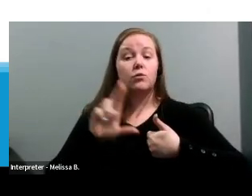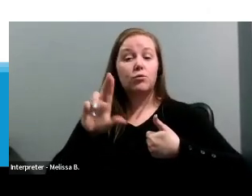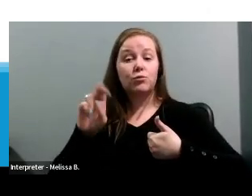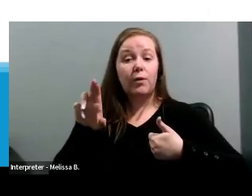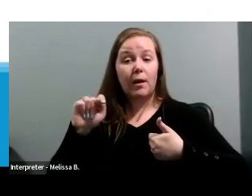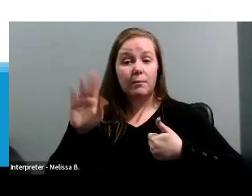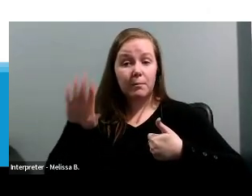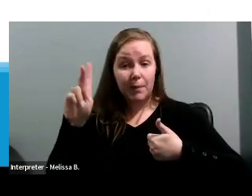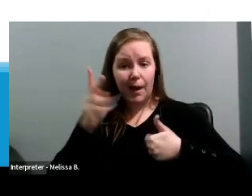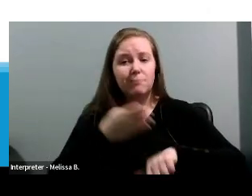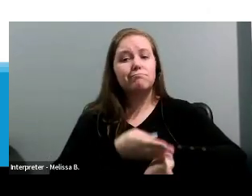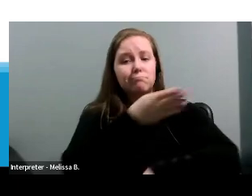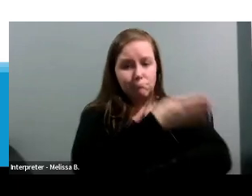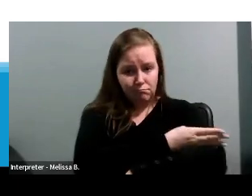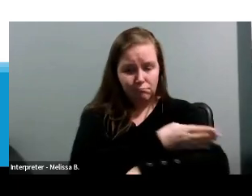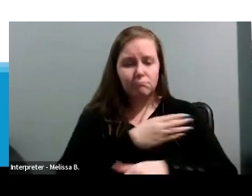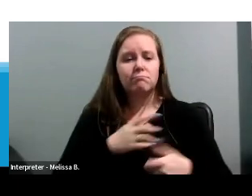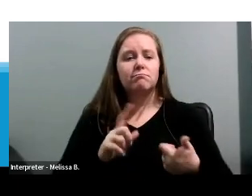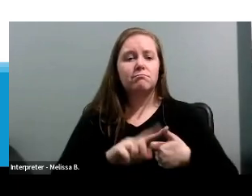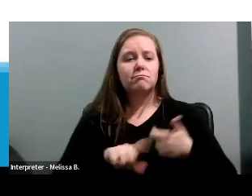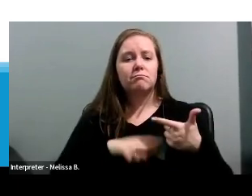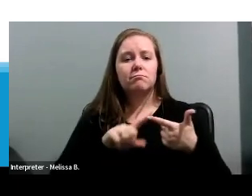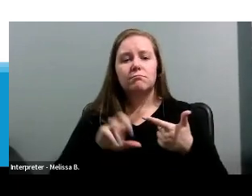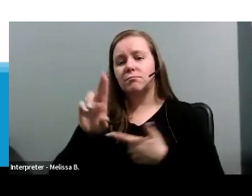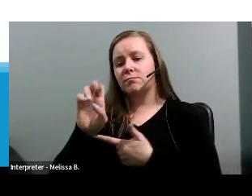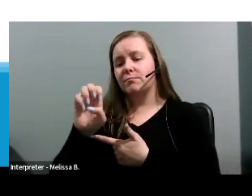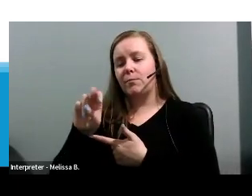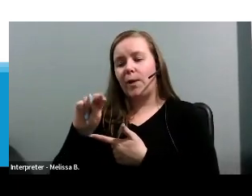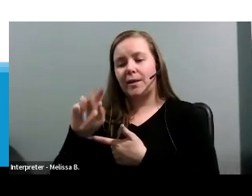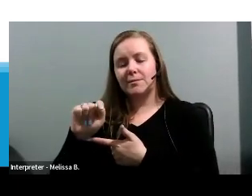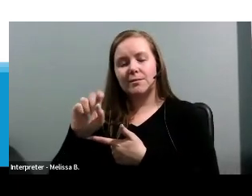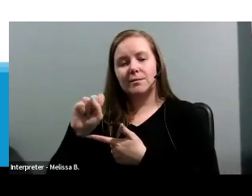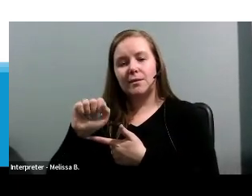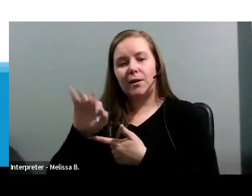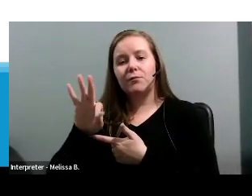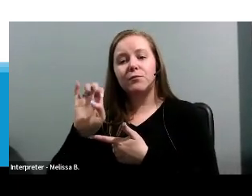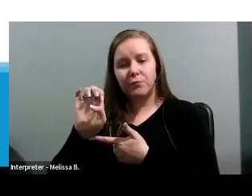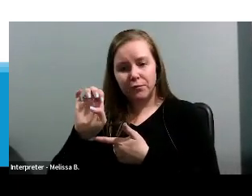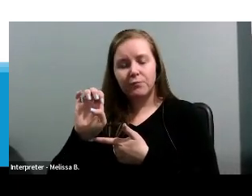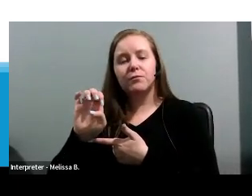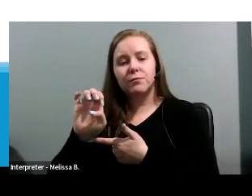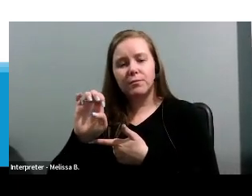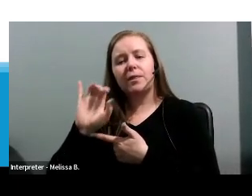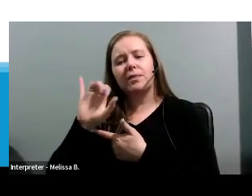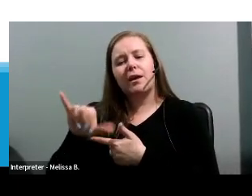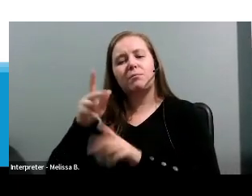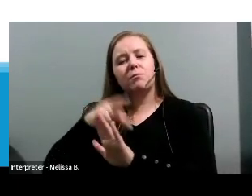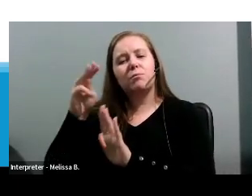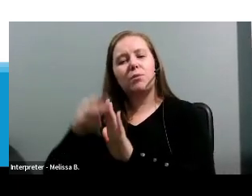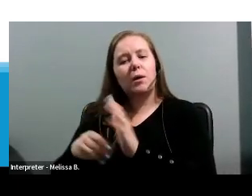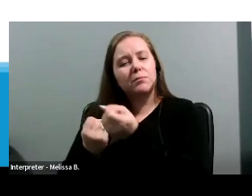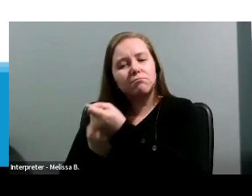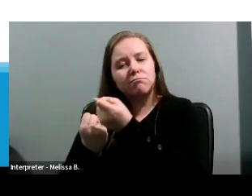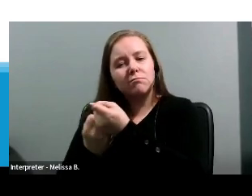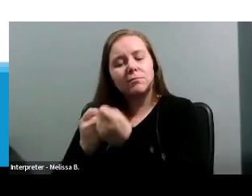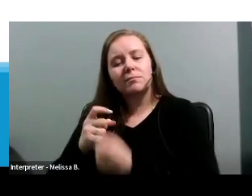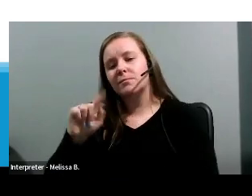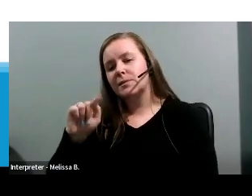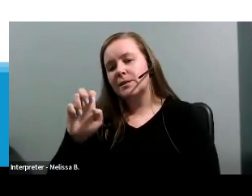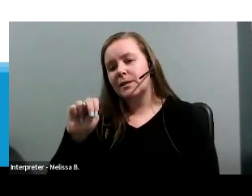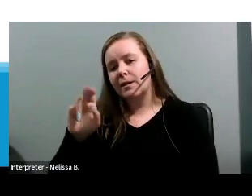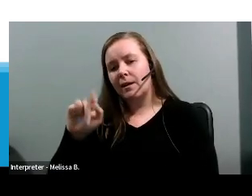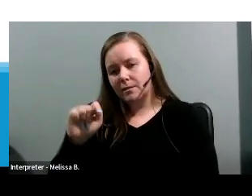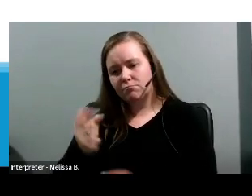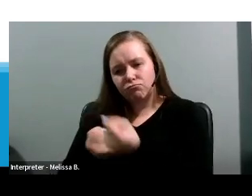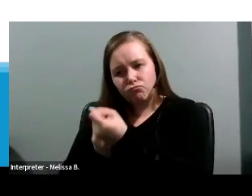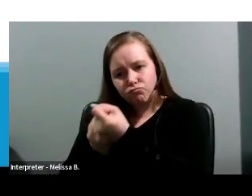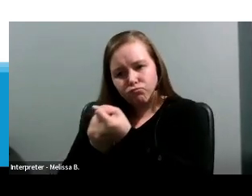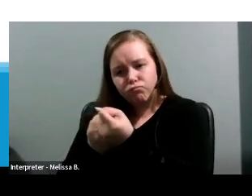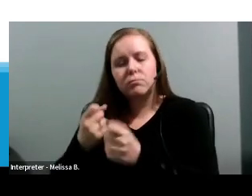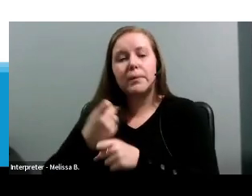Melissa Wong (she/her), SPT: RentSafe, which is a program that supports, tenants and, ensures that landlords are keeping their buildings in good condition.